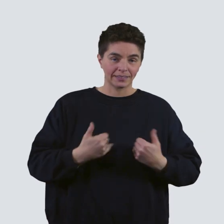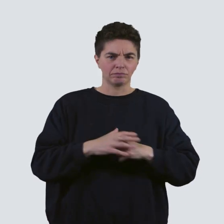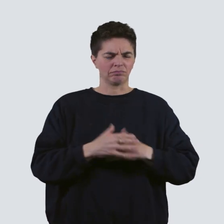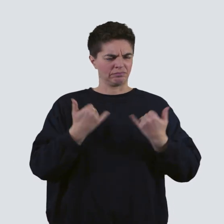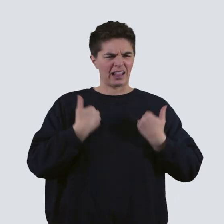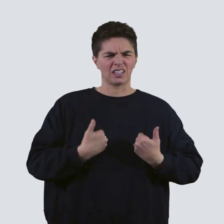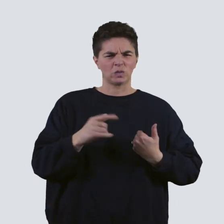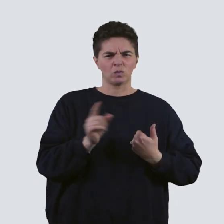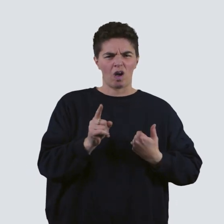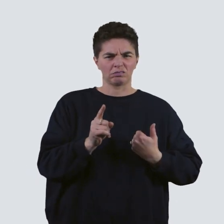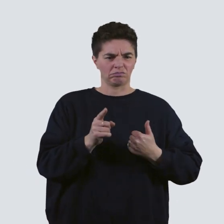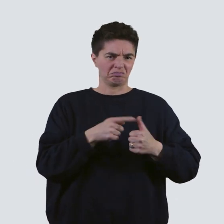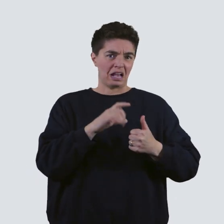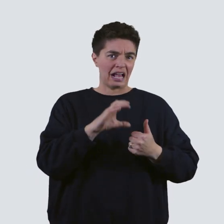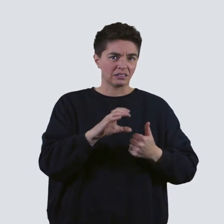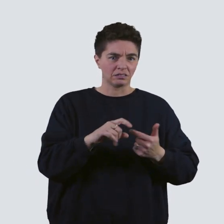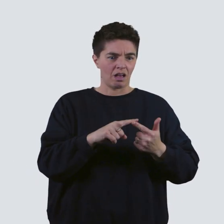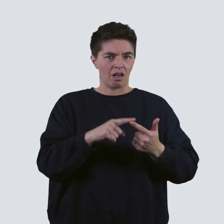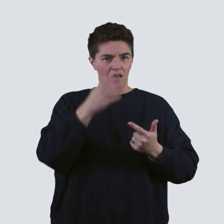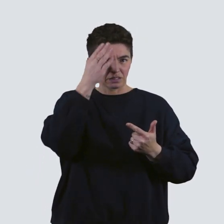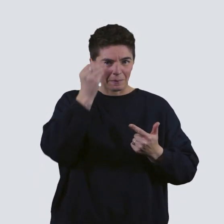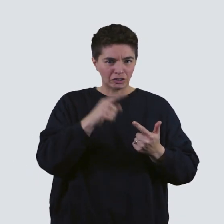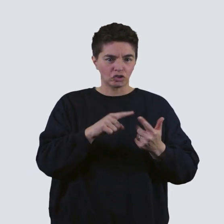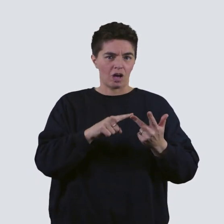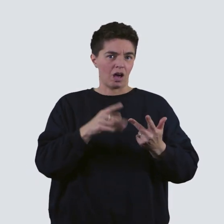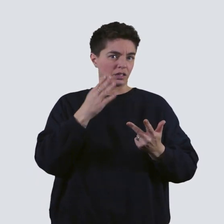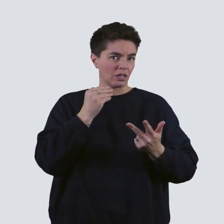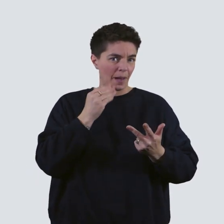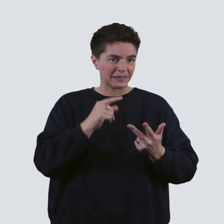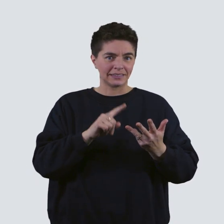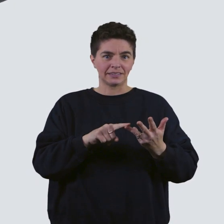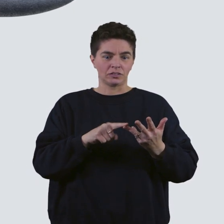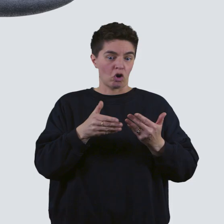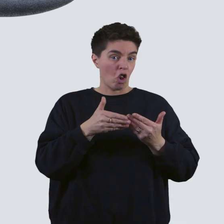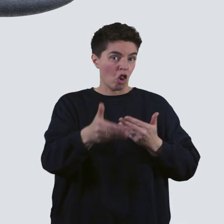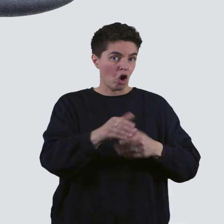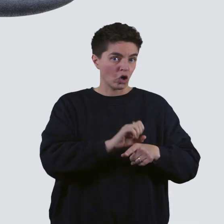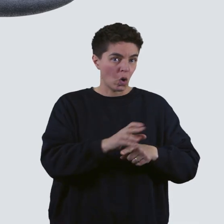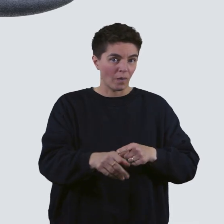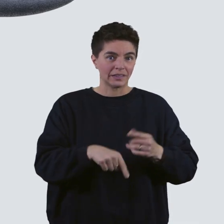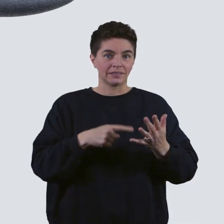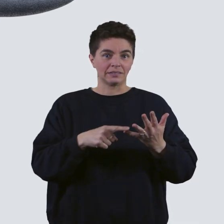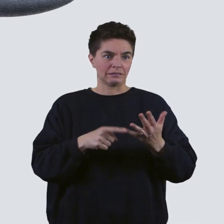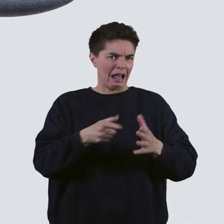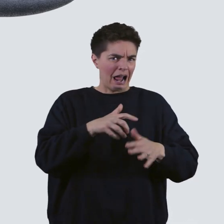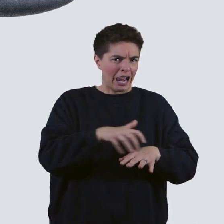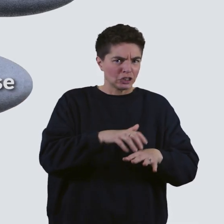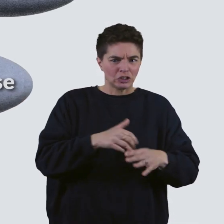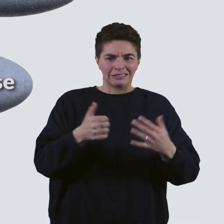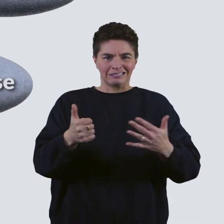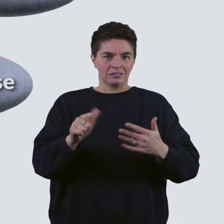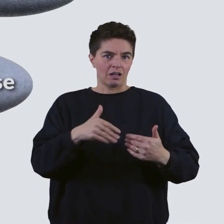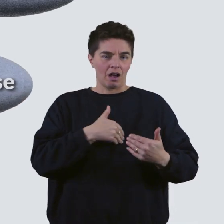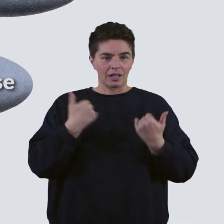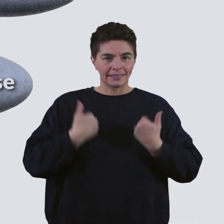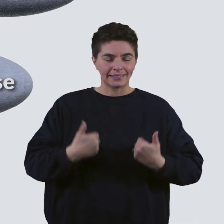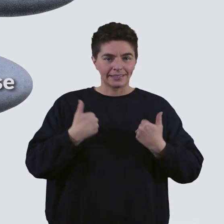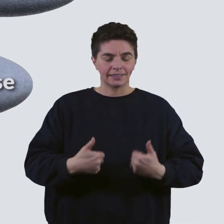Illnesses like cancer, dementia, diabetes, long Covid, allergies and heart disease.